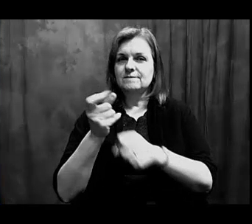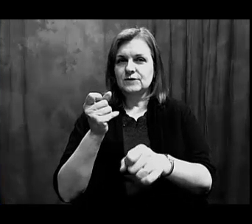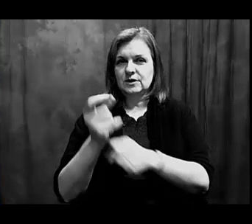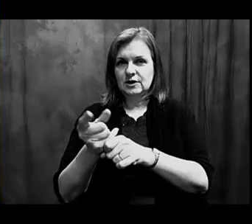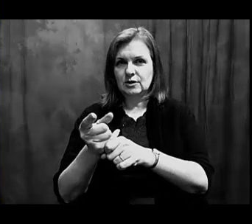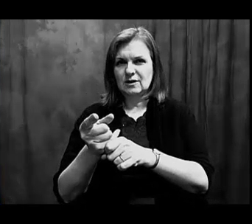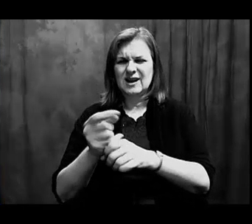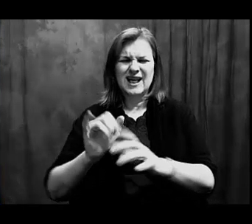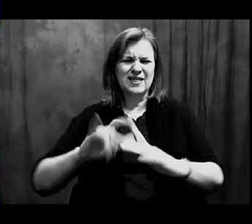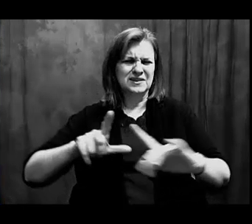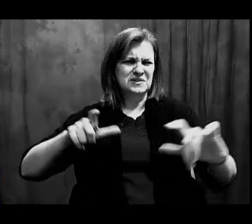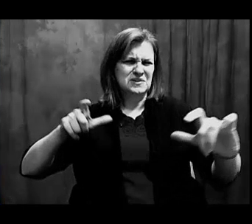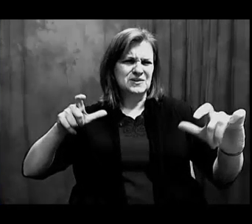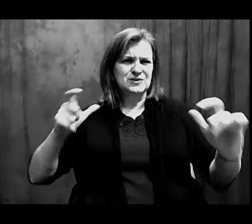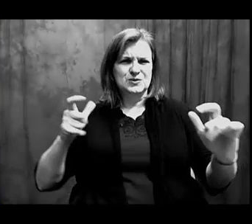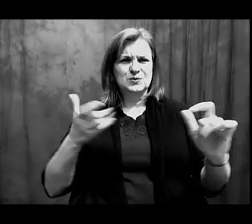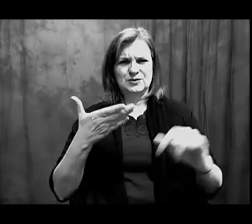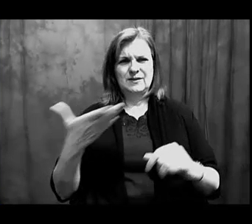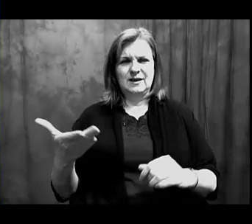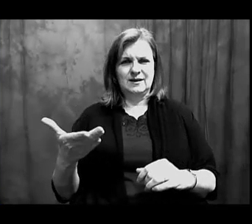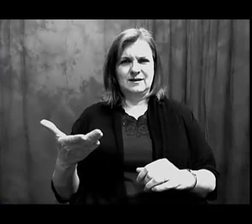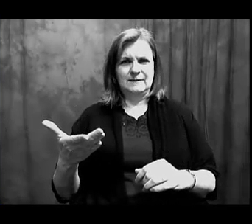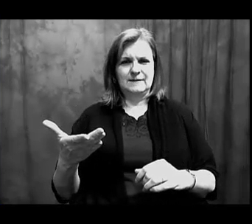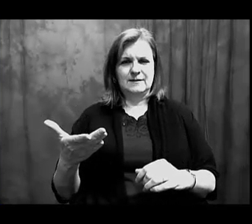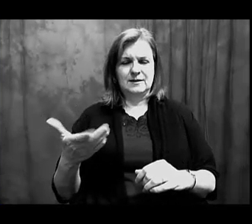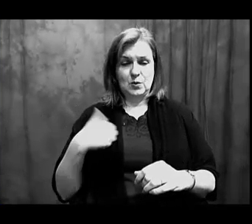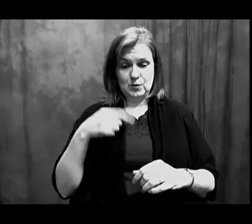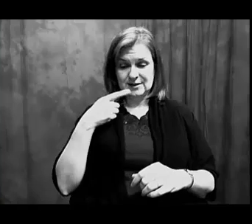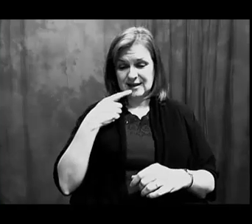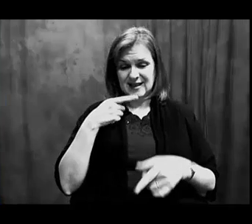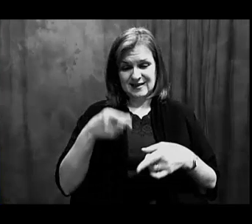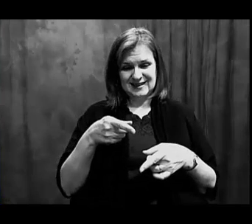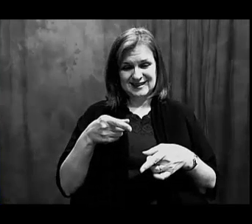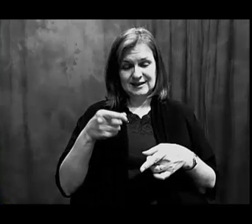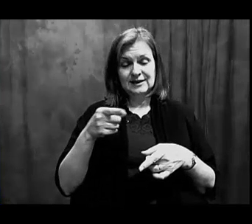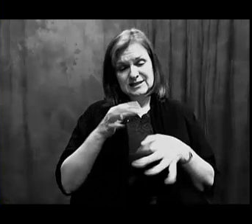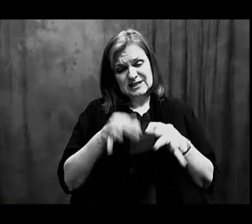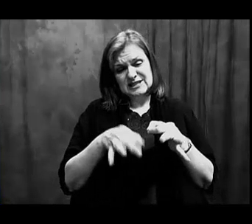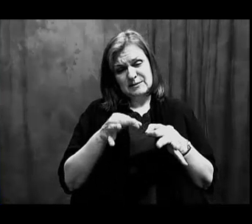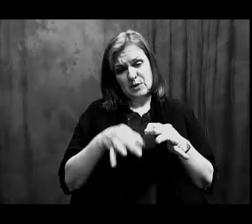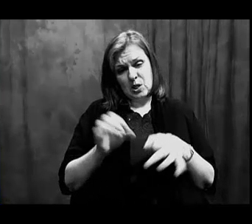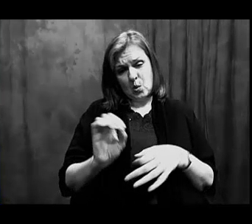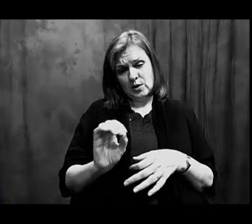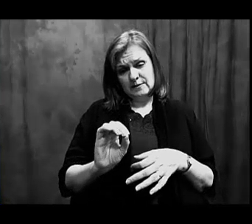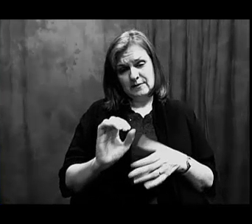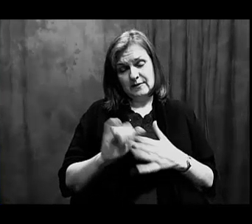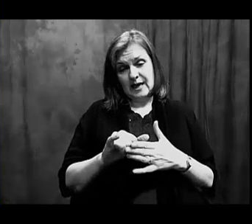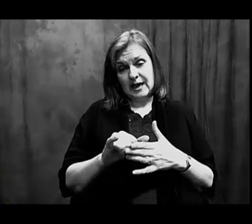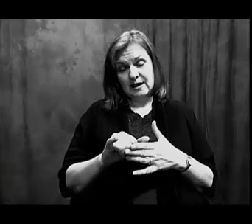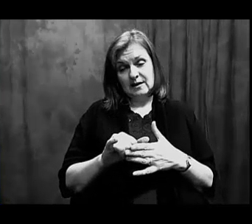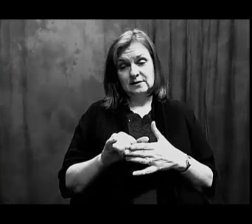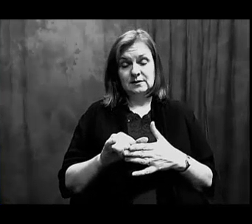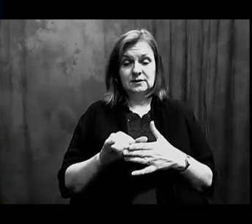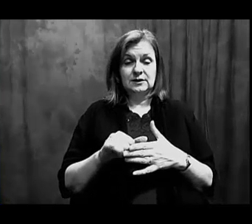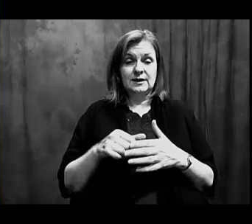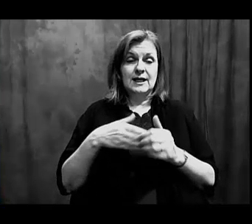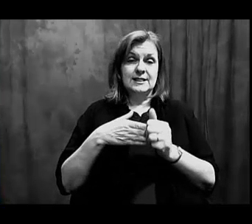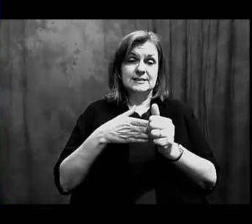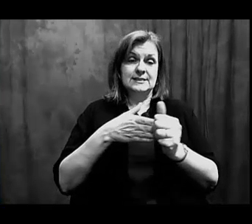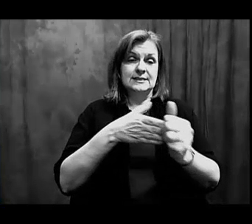these are huge things and we look at them as being a very simple organism that give rise in our tree of life to our three major groups of